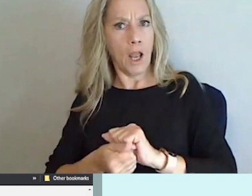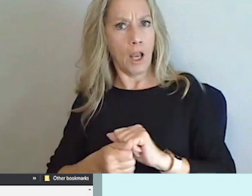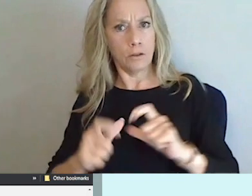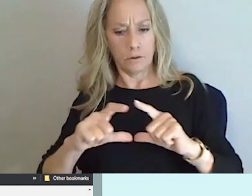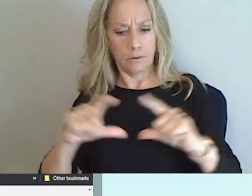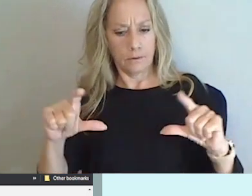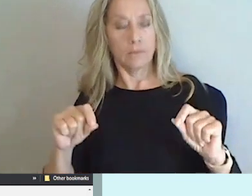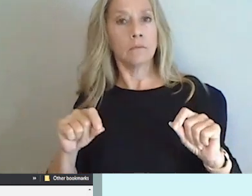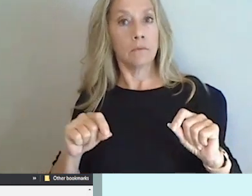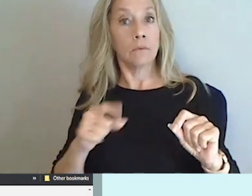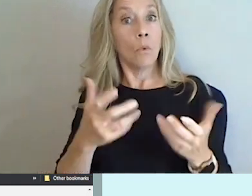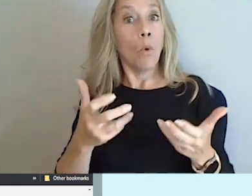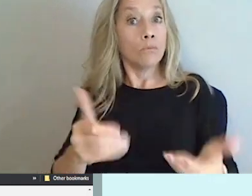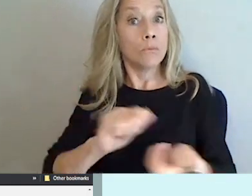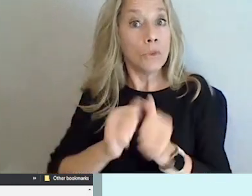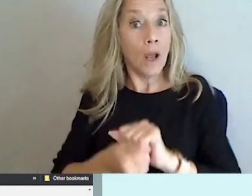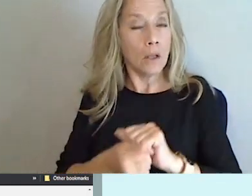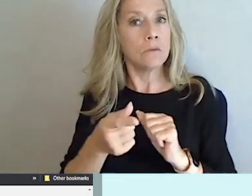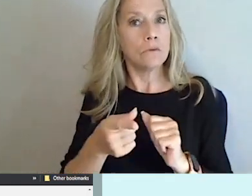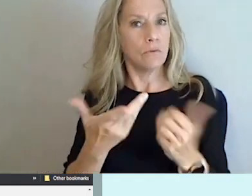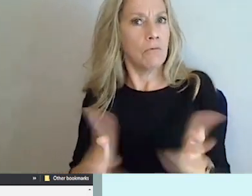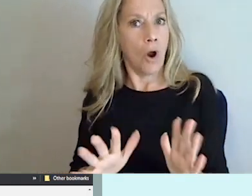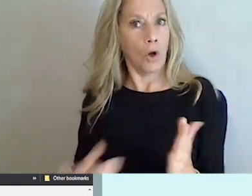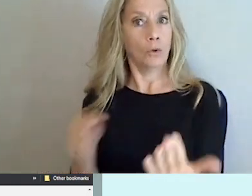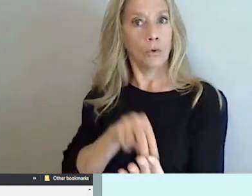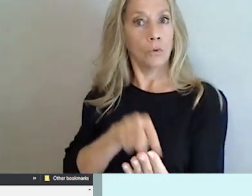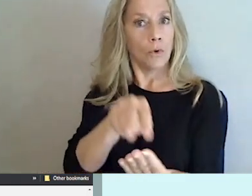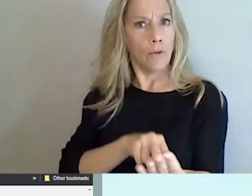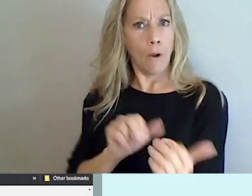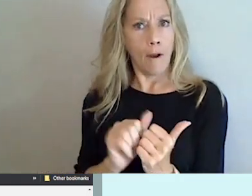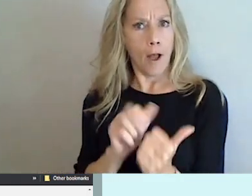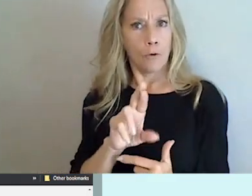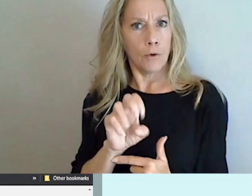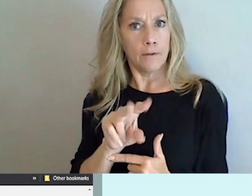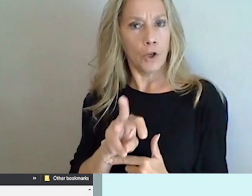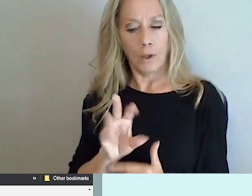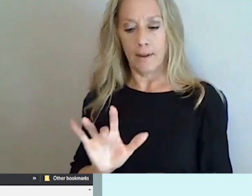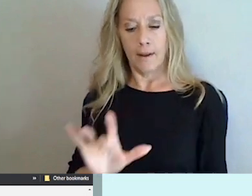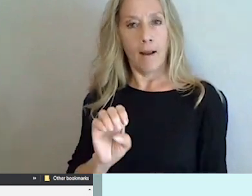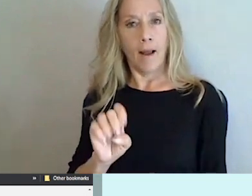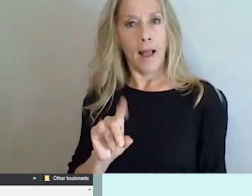To change information you have already reviewed, click Edit to return to the page to make the change.